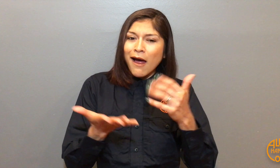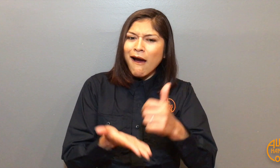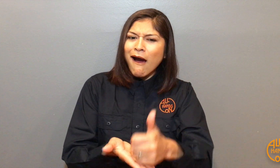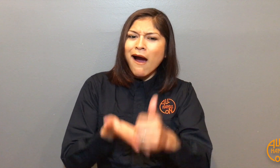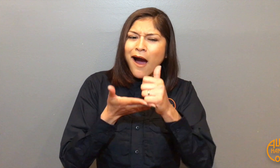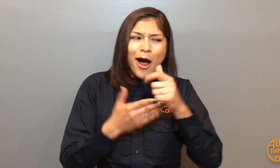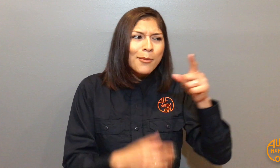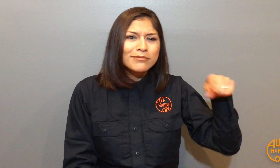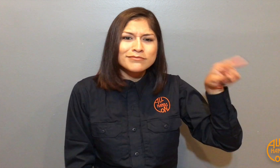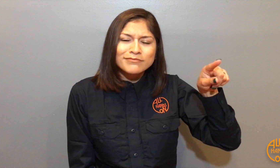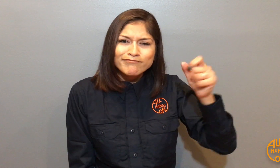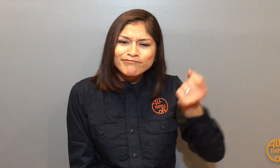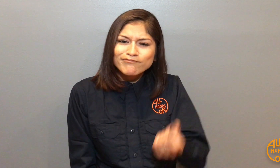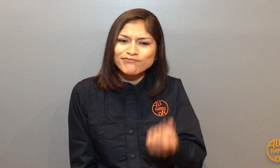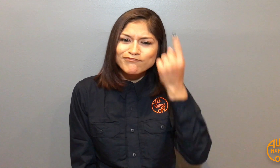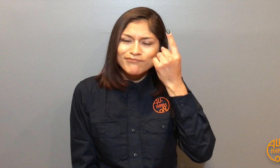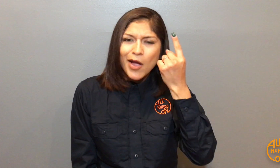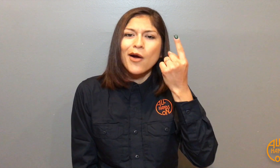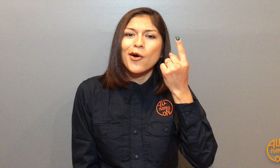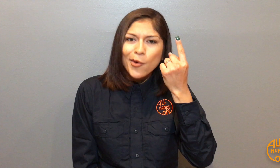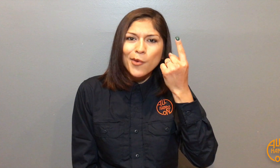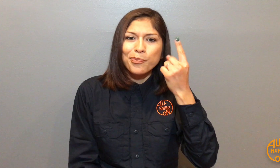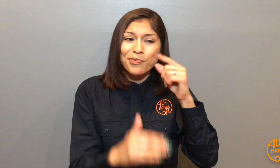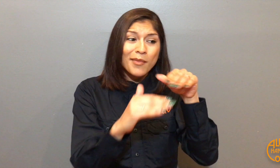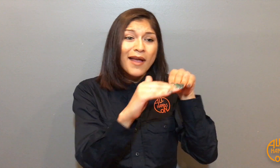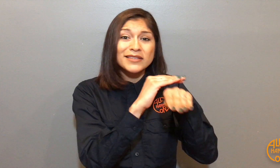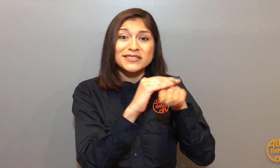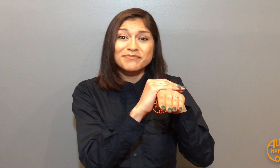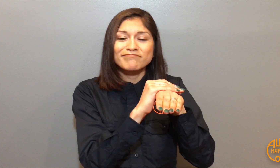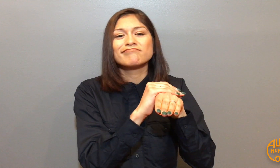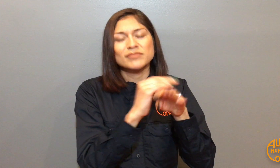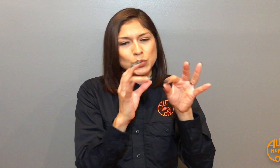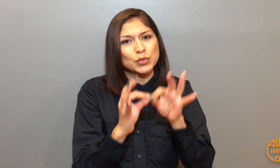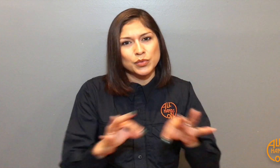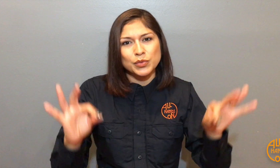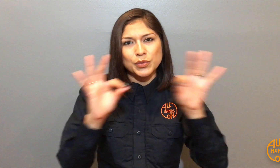this will help the hospital staff to understand that accessibility is a